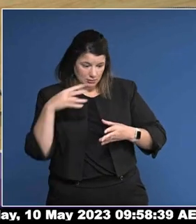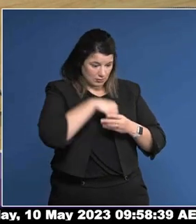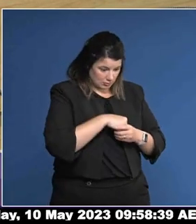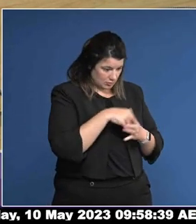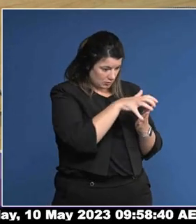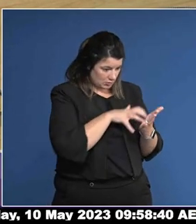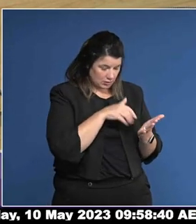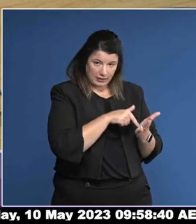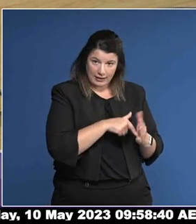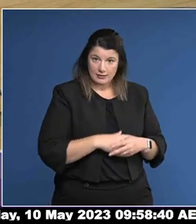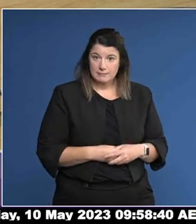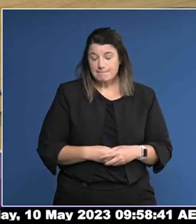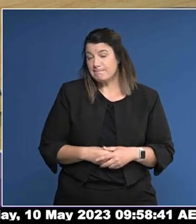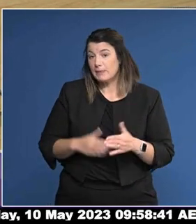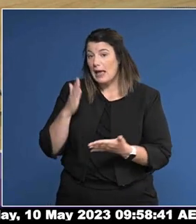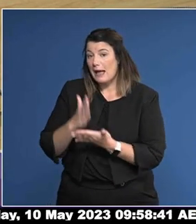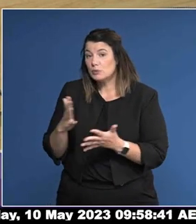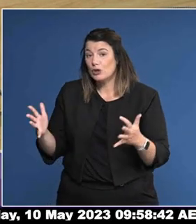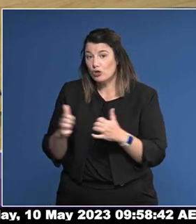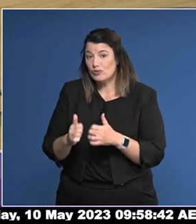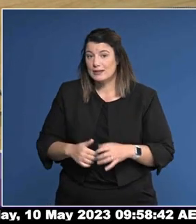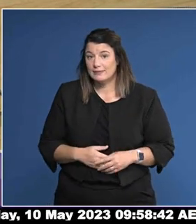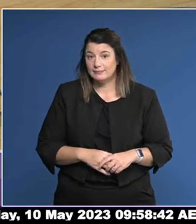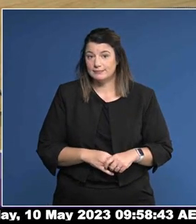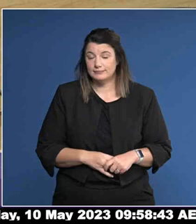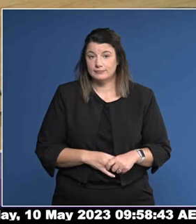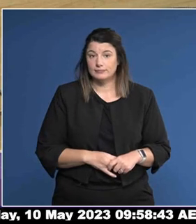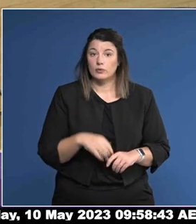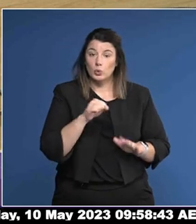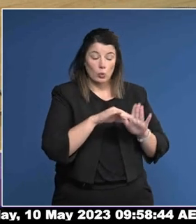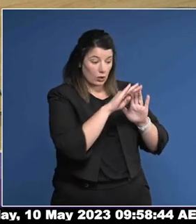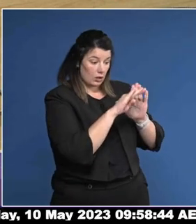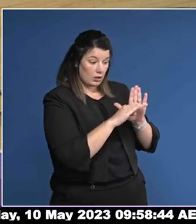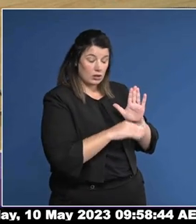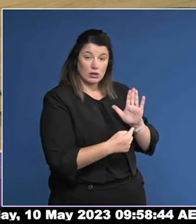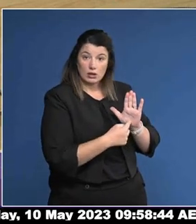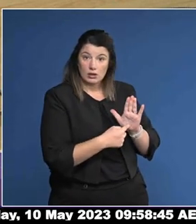Is the practice kit currently required to be used by the Department of